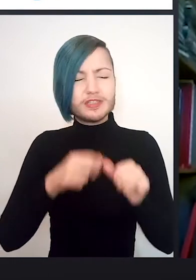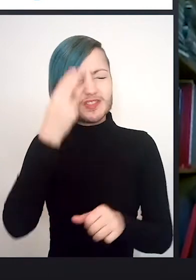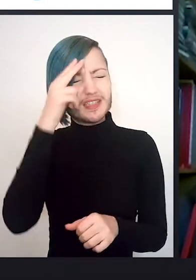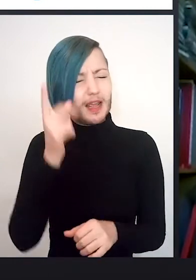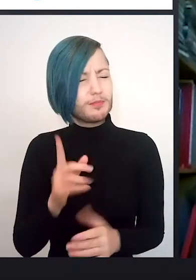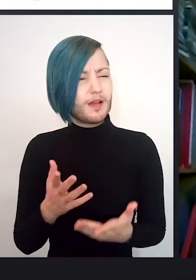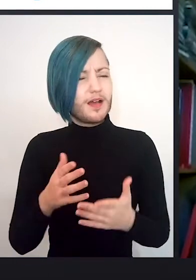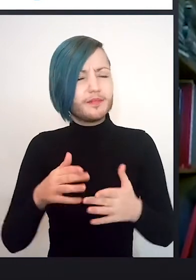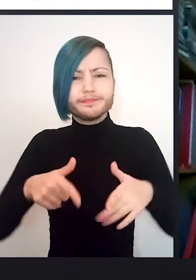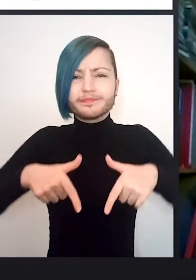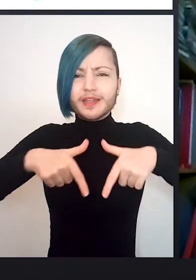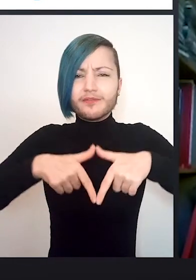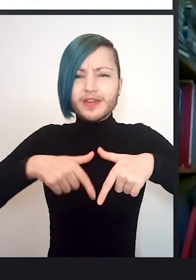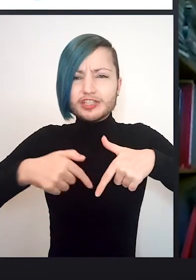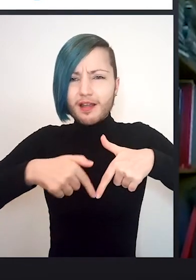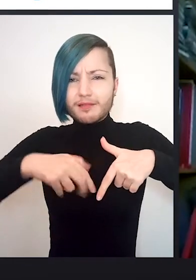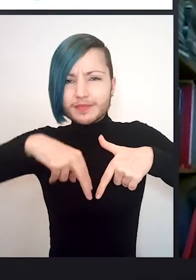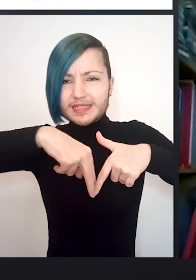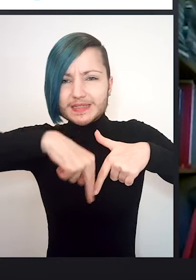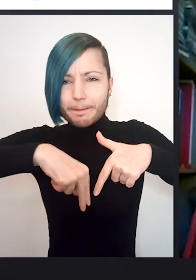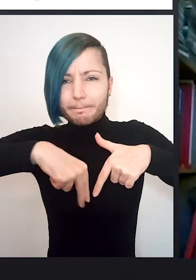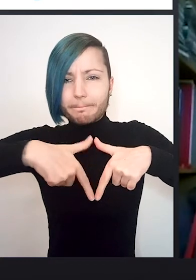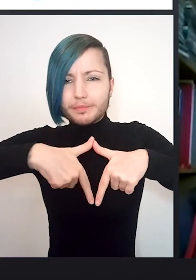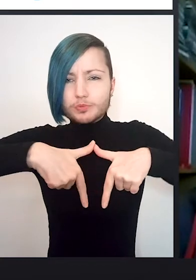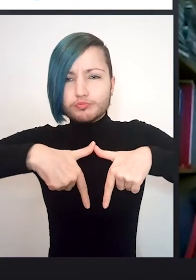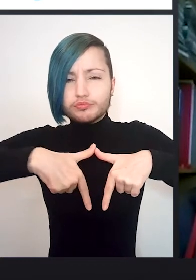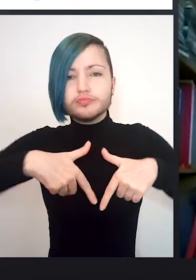What do you call it, when you have the little snip at the perineum?